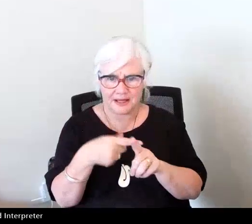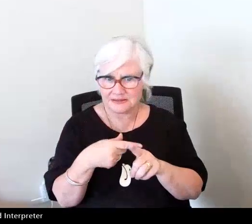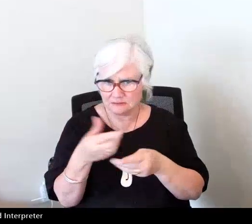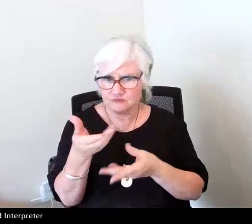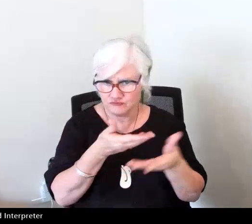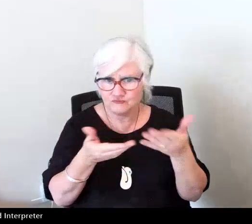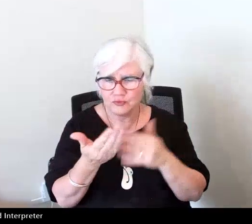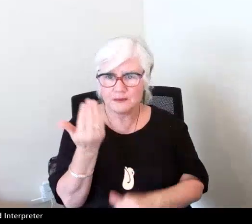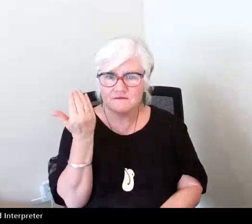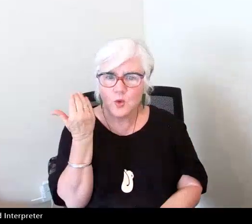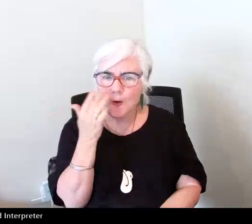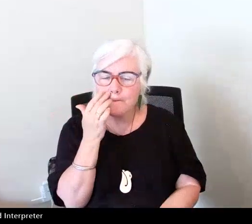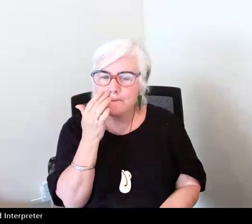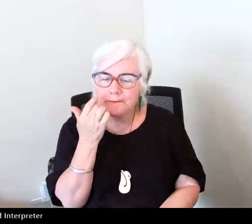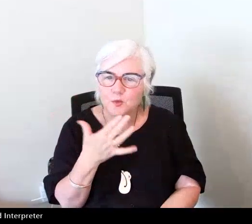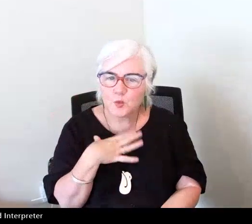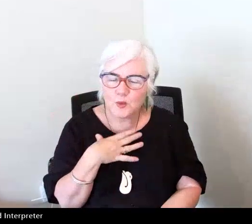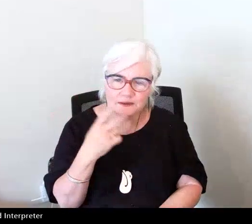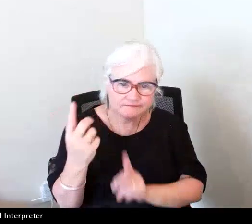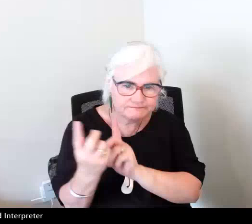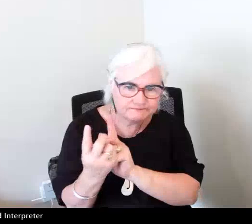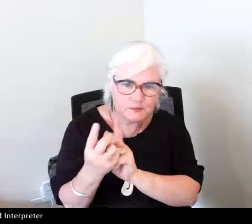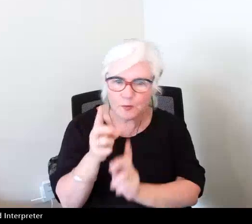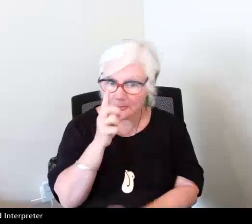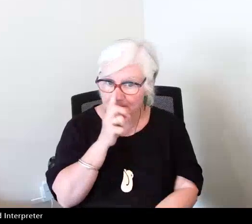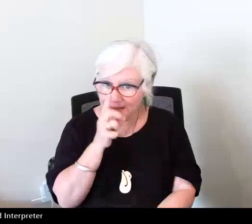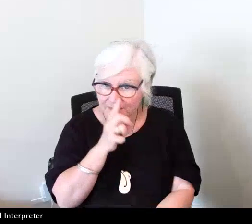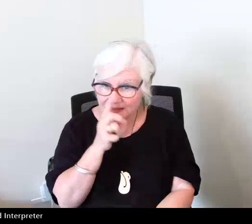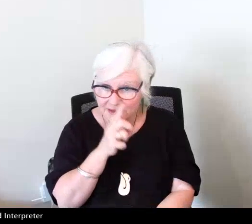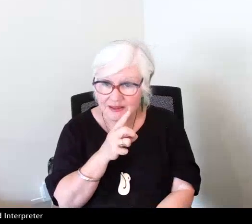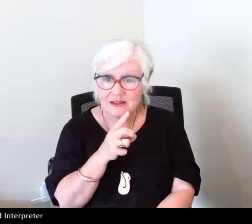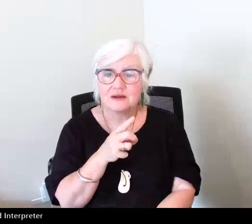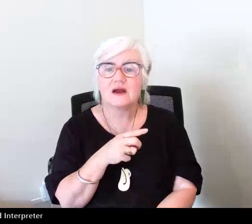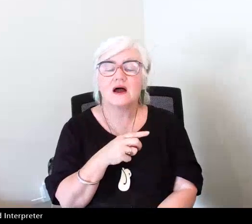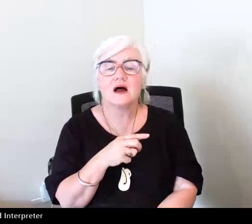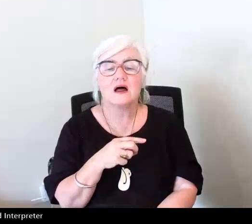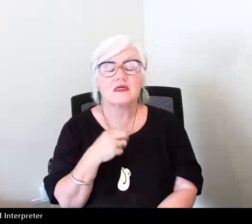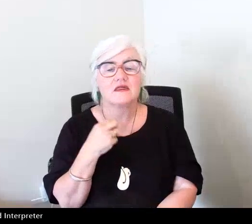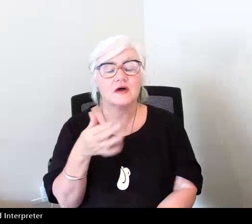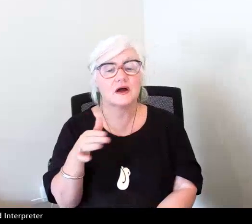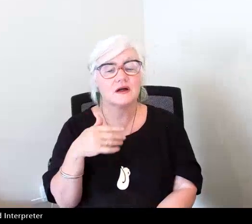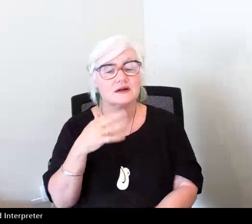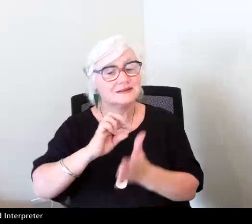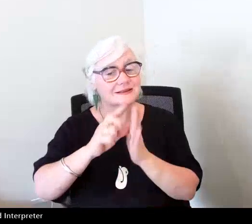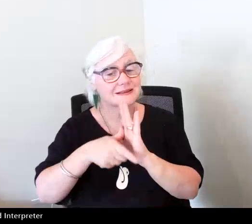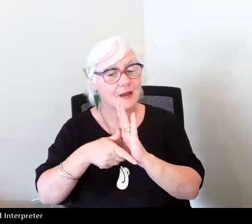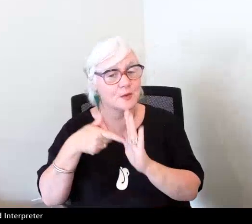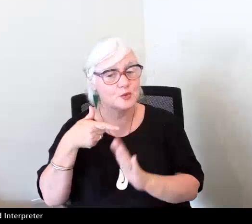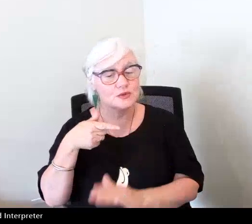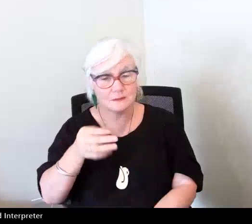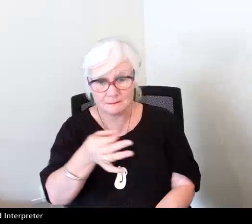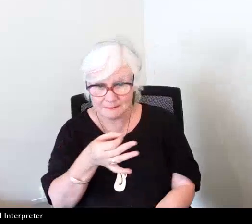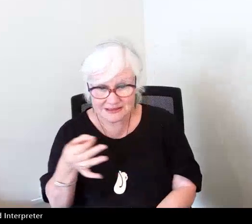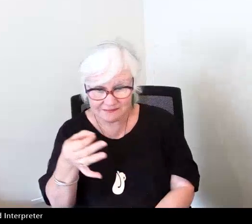the interactions of the tagata sa'ilimalo and their support worker, you know sometimes you can